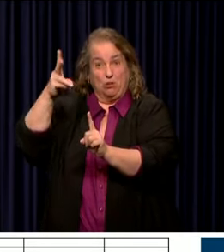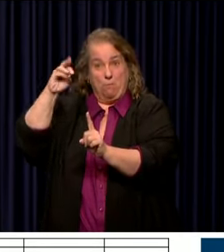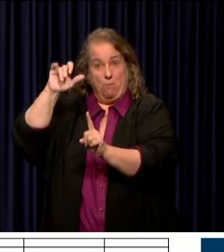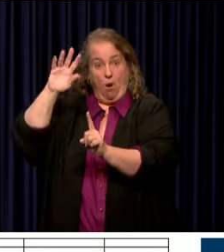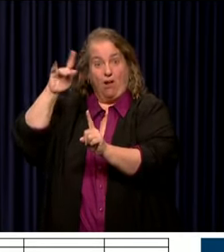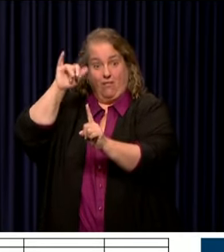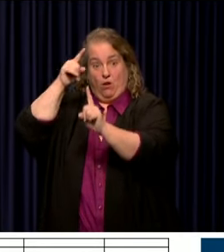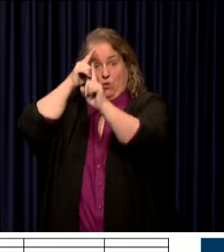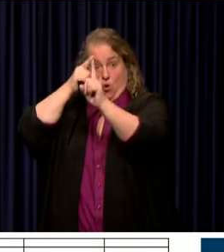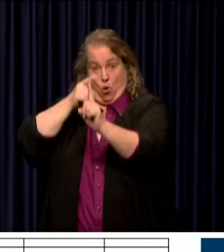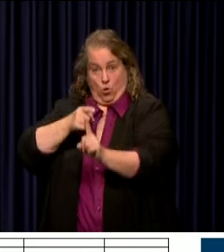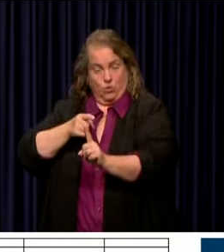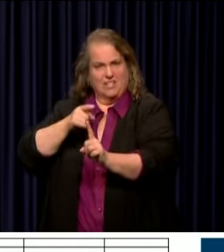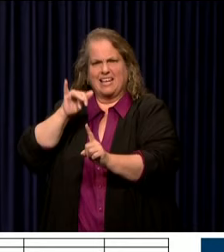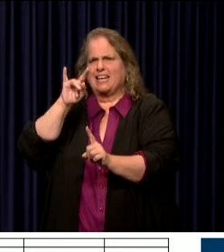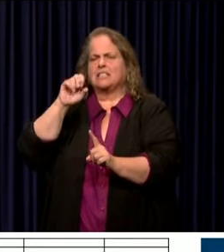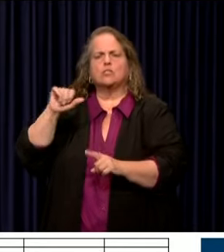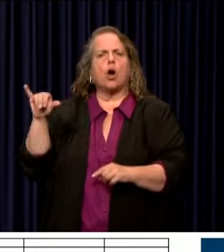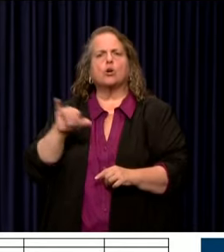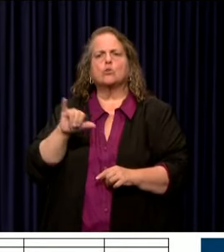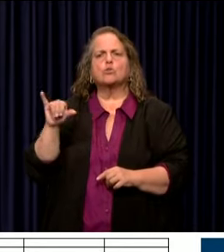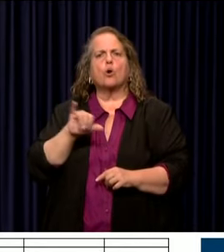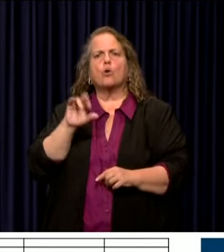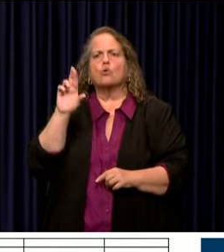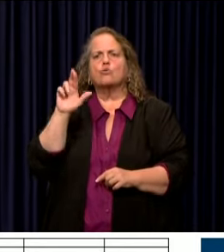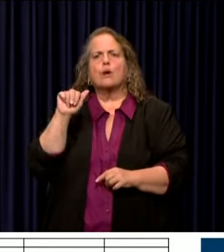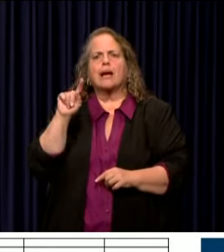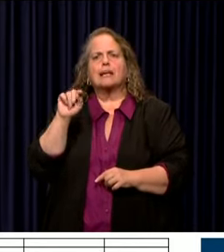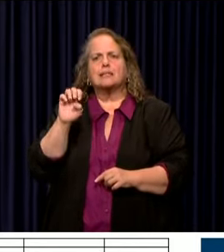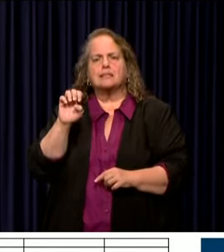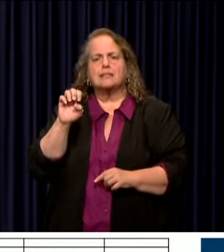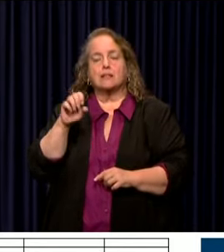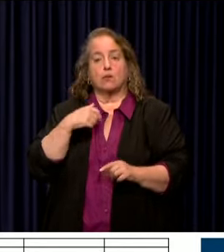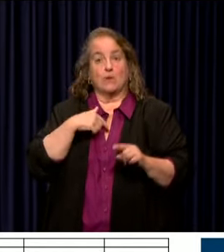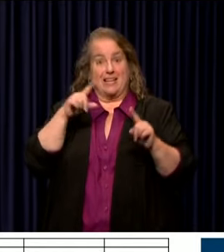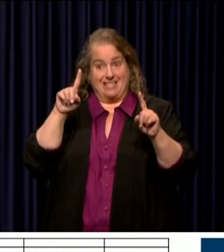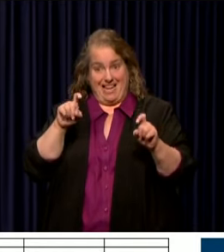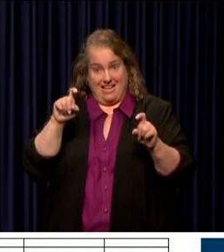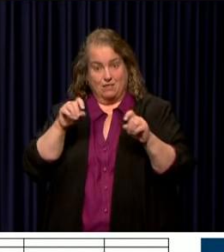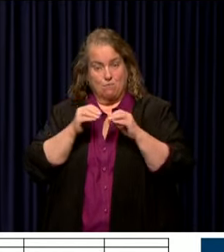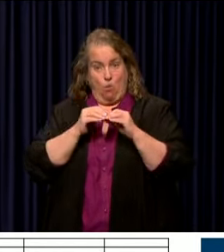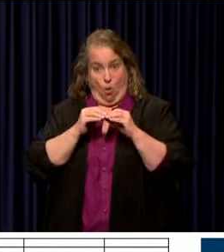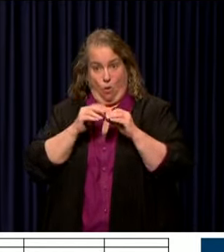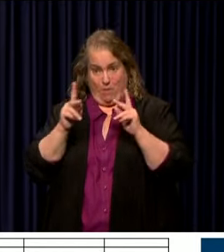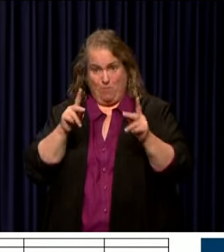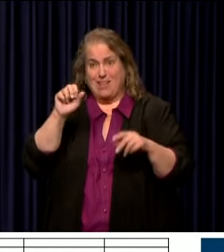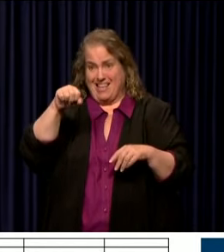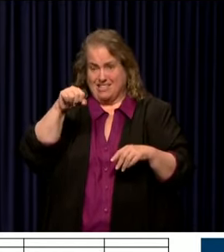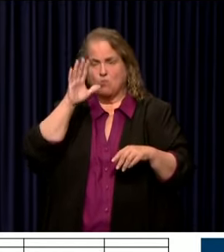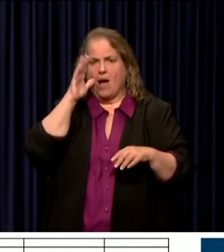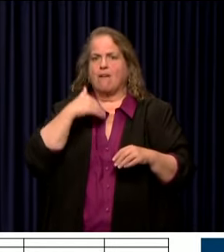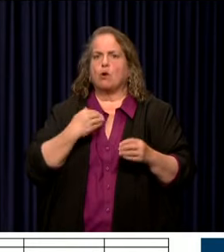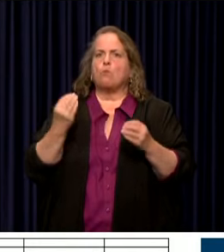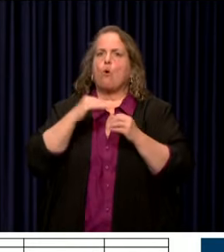AND THIS IS JUST ONE EXAMPLE, BUT WHAT DR. STACK AND I ARE GOING TO BE LOOKING FOR AS WE GO